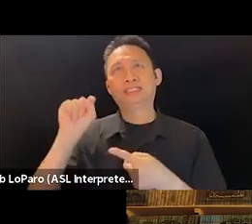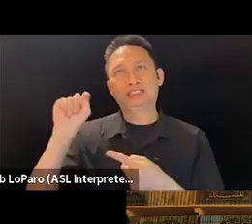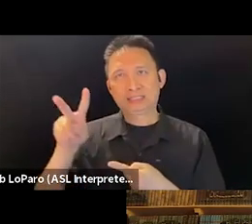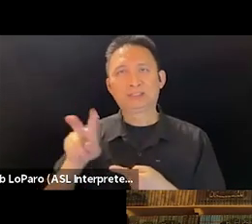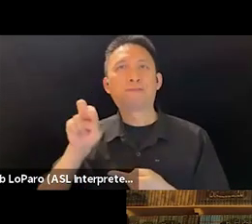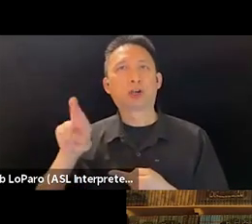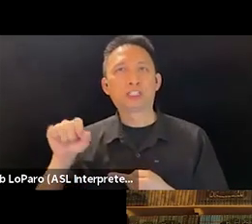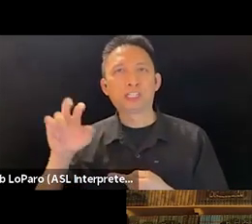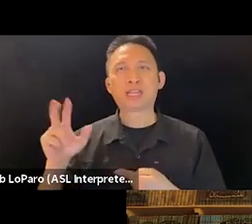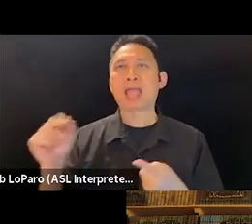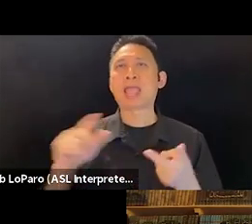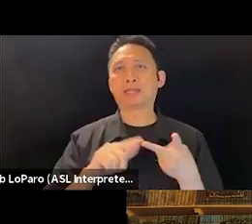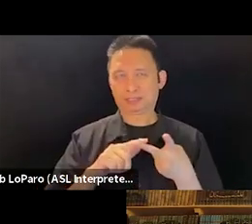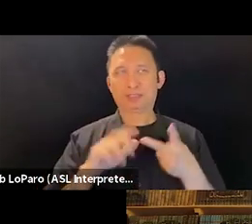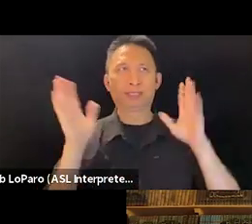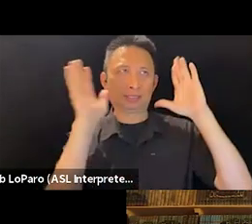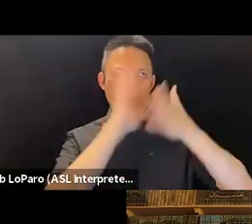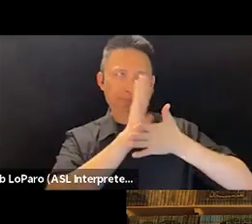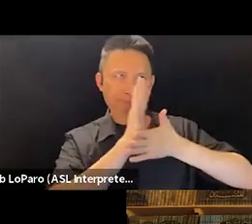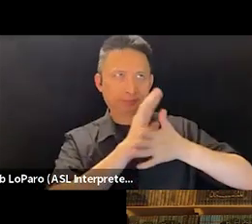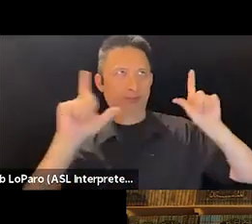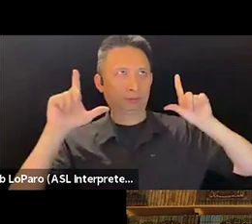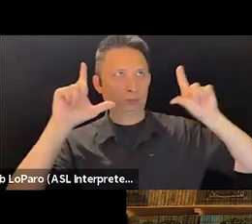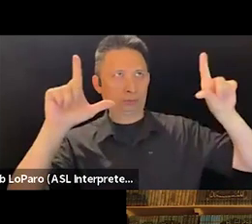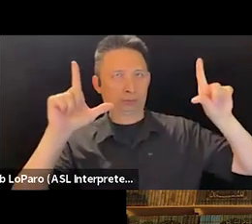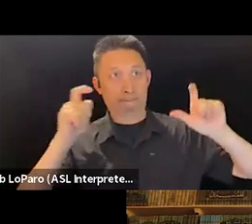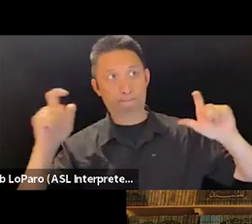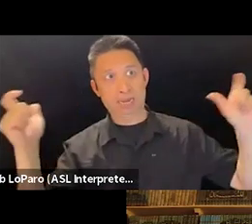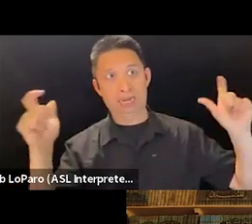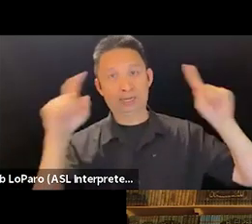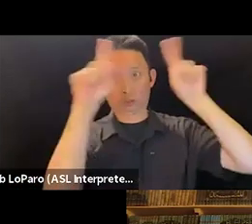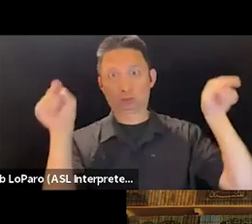if possible because we need to see exactly where we are recommend the film.